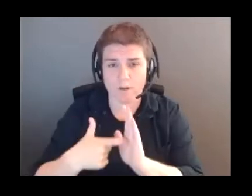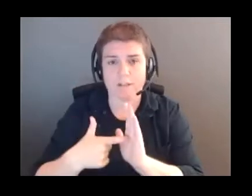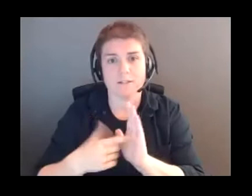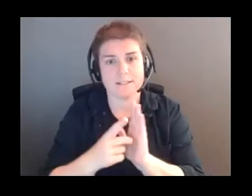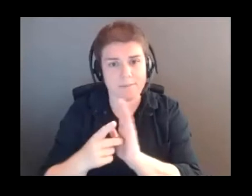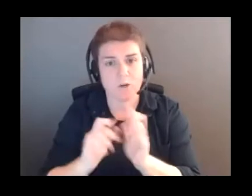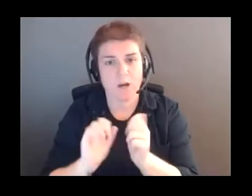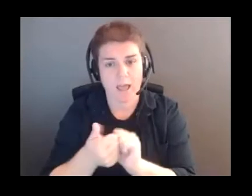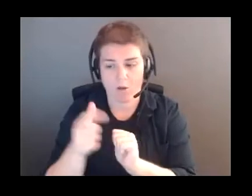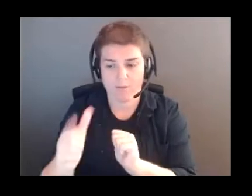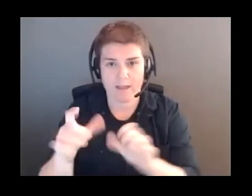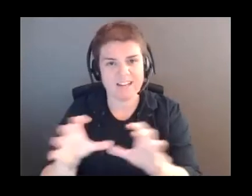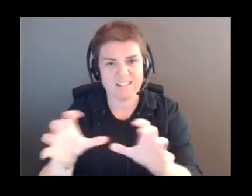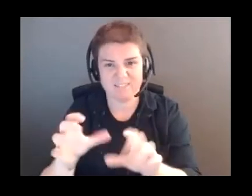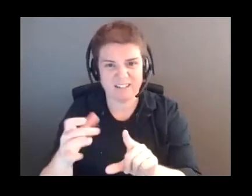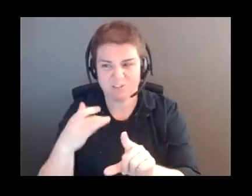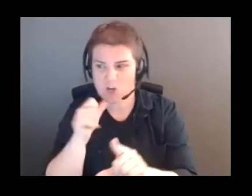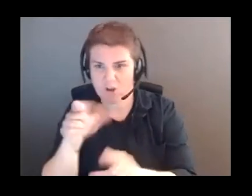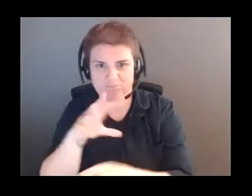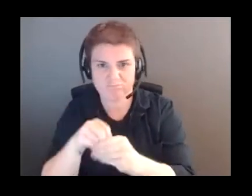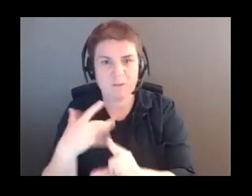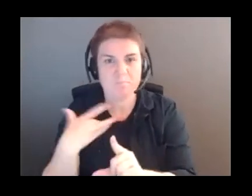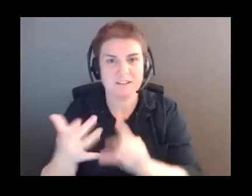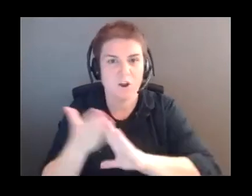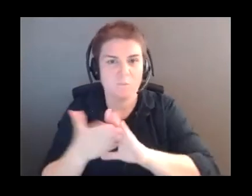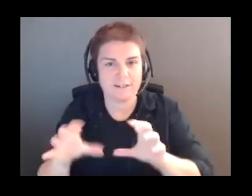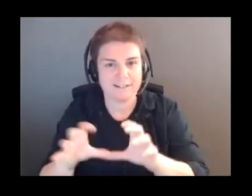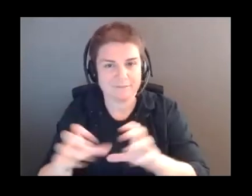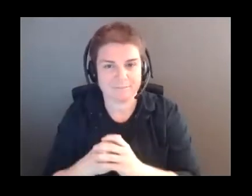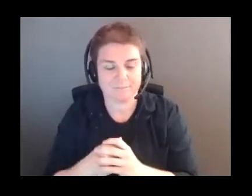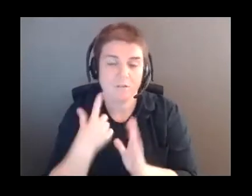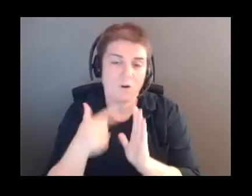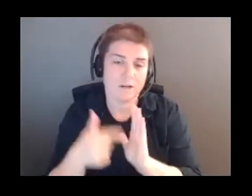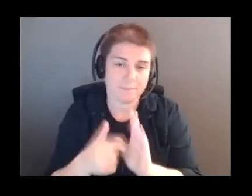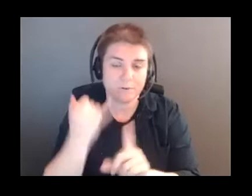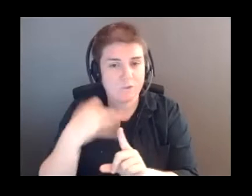outside of your usual operating activities. For example, applying for a strategic planning